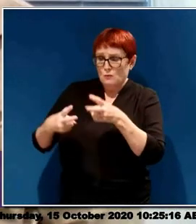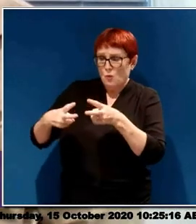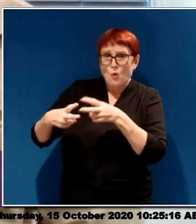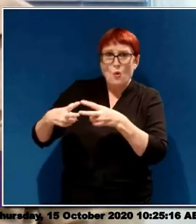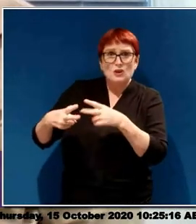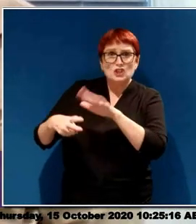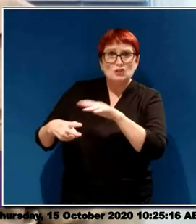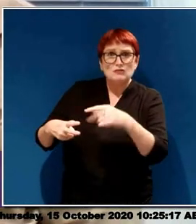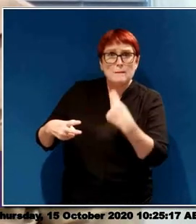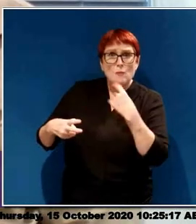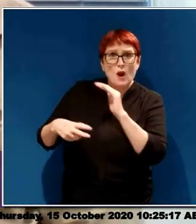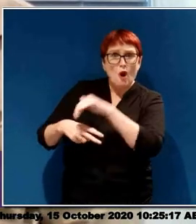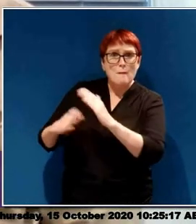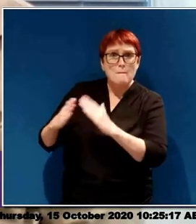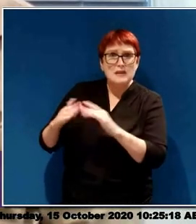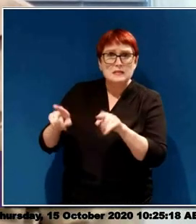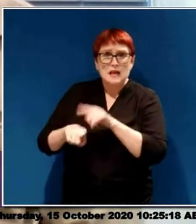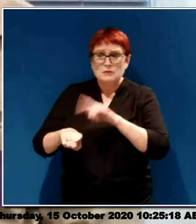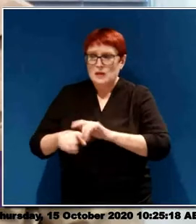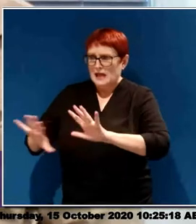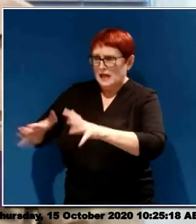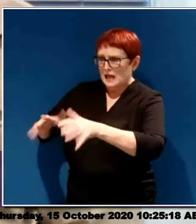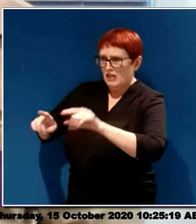we were trying to find out what was wrong with Jack, which for any parent